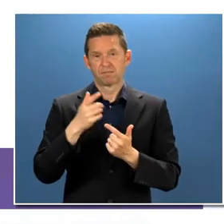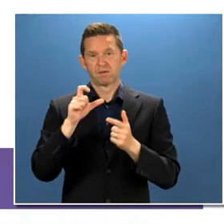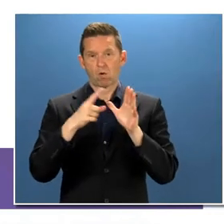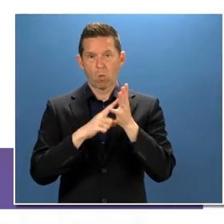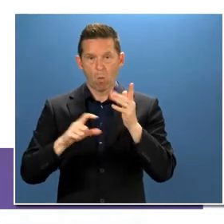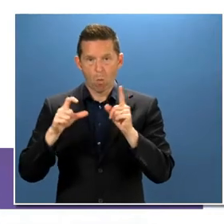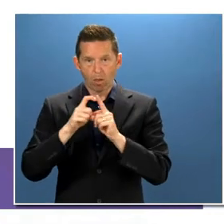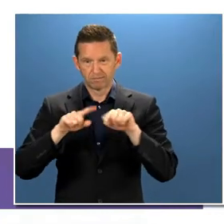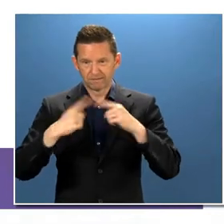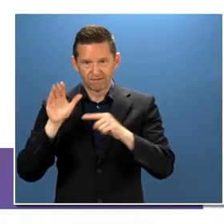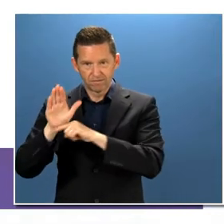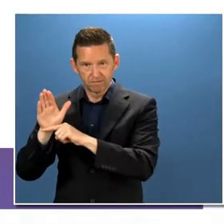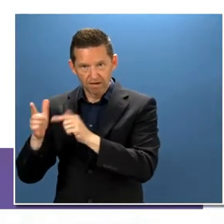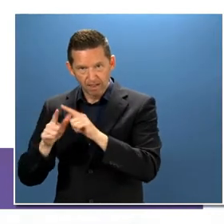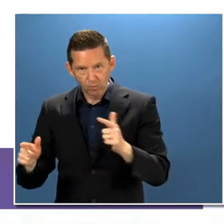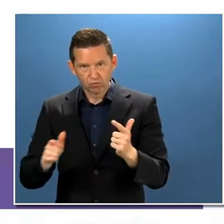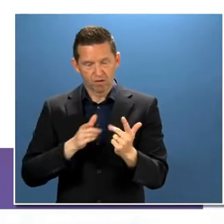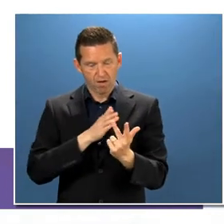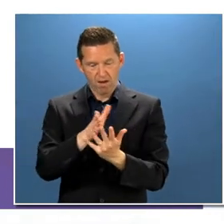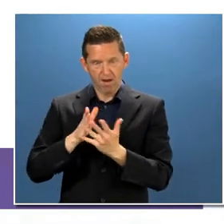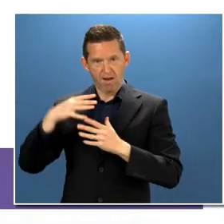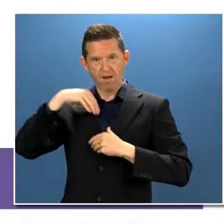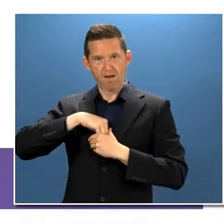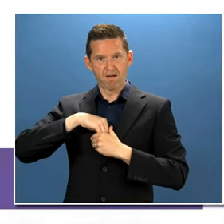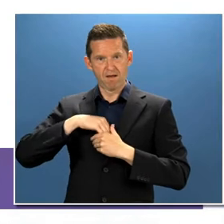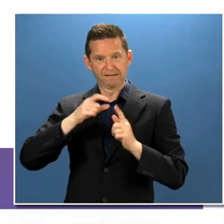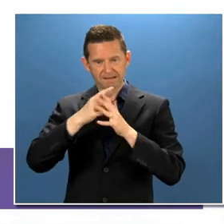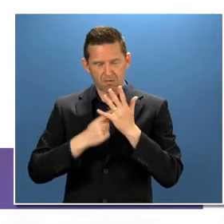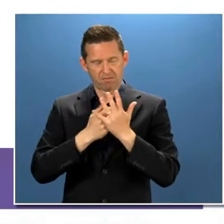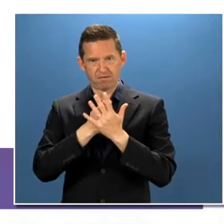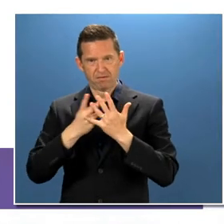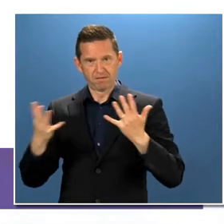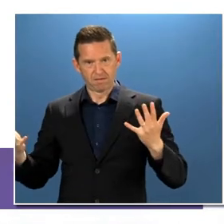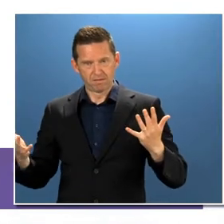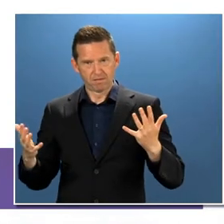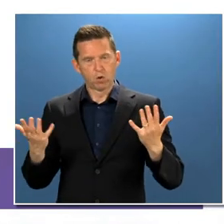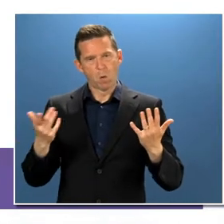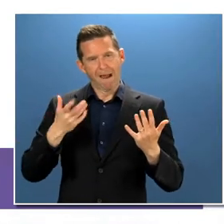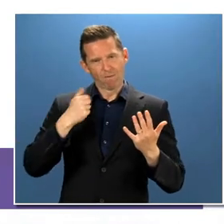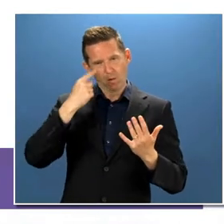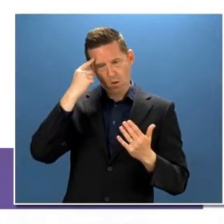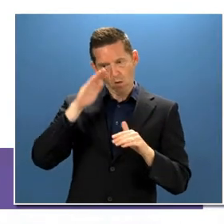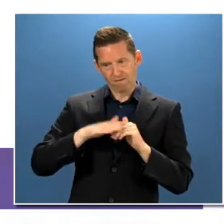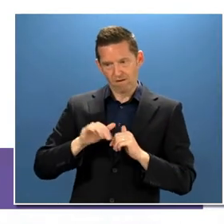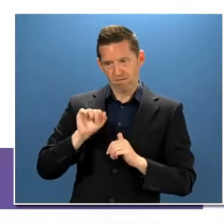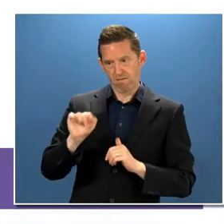recognise that intersectional basis upon which they live in terms of protecting their rights.